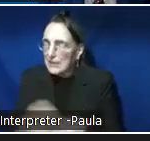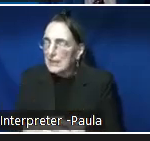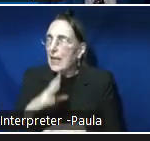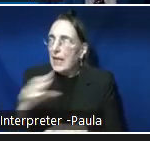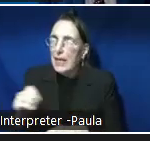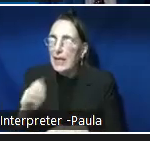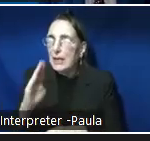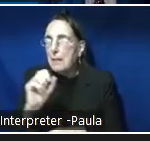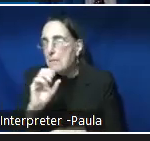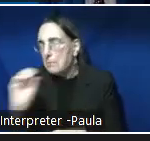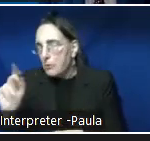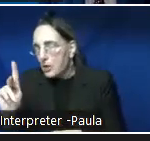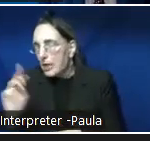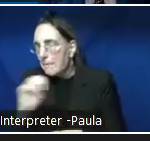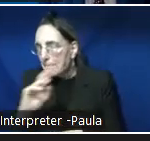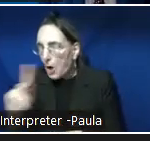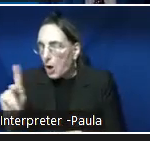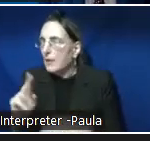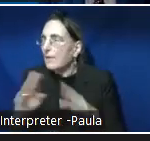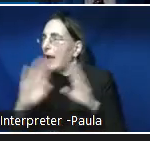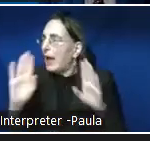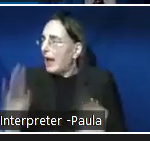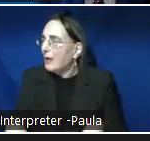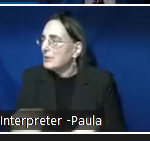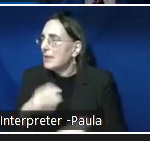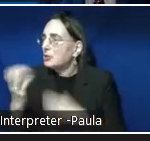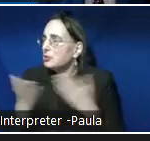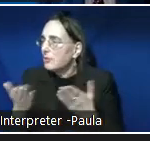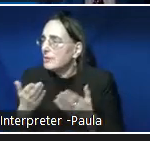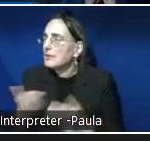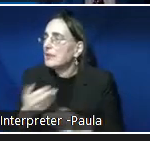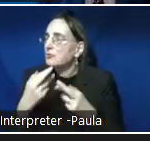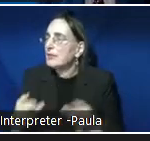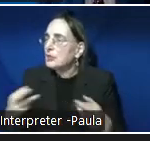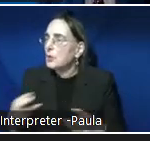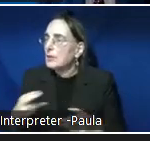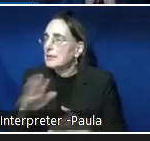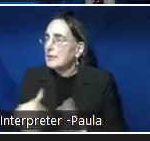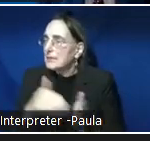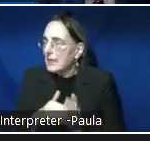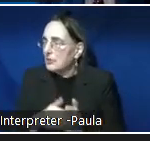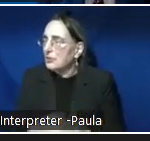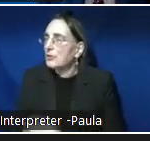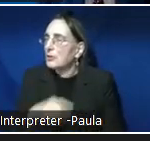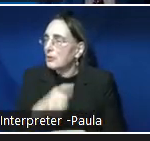Services Resource Center, or HSRC, which was launched in partnership between the U.S. Department of Health and Human